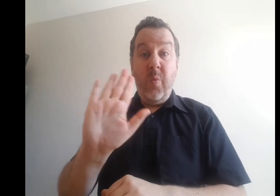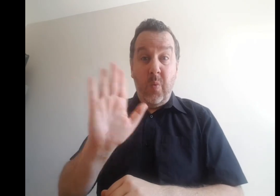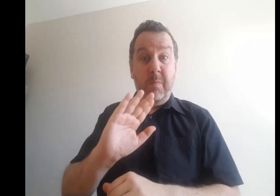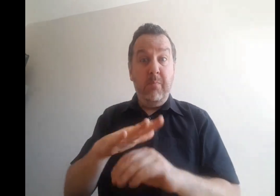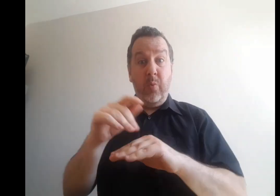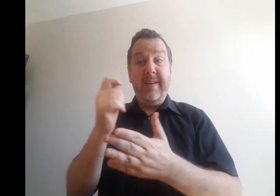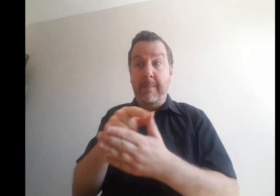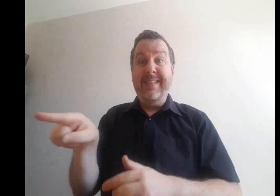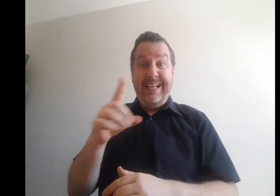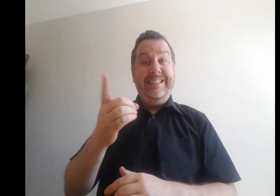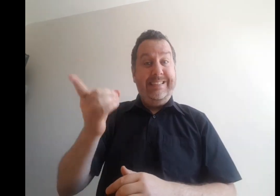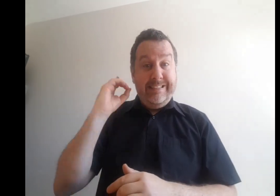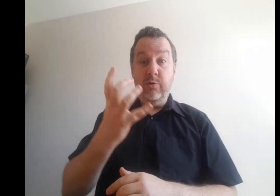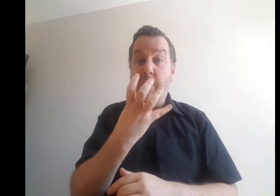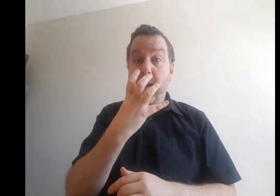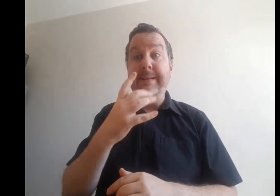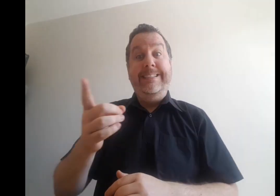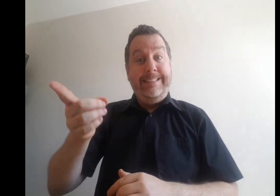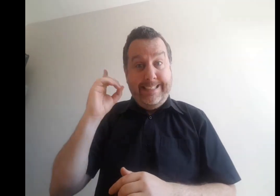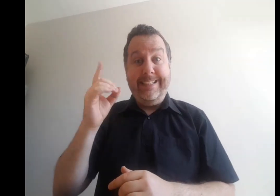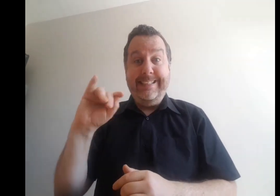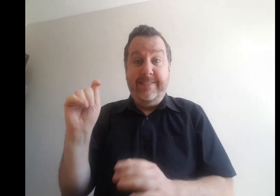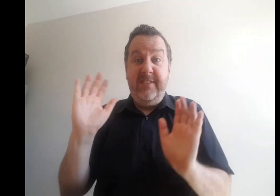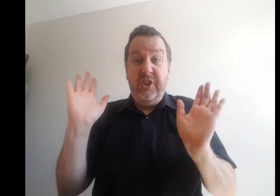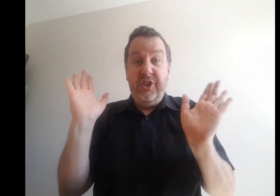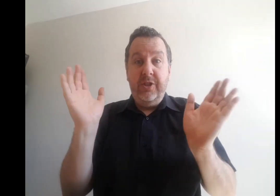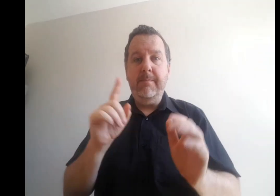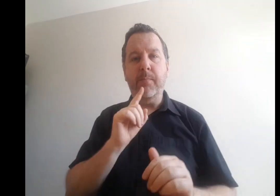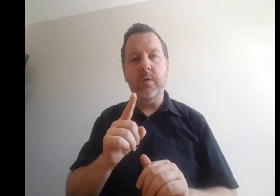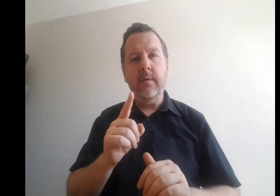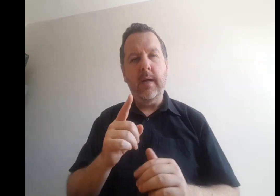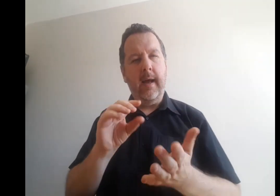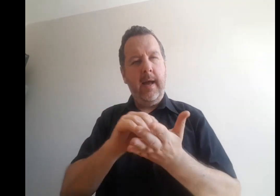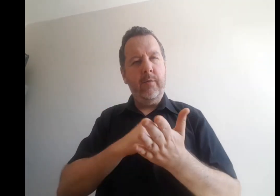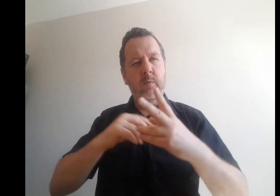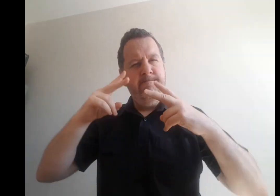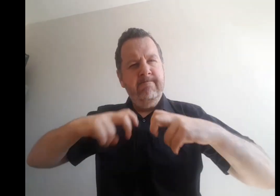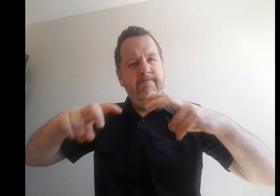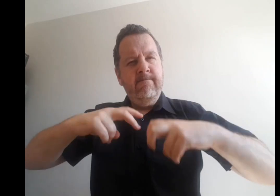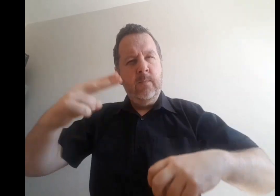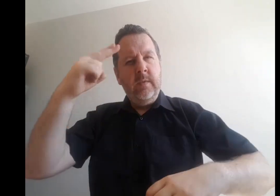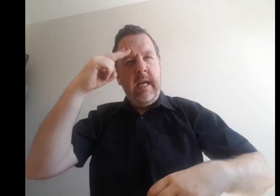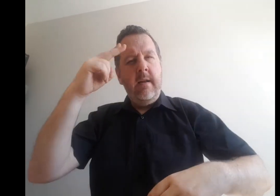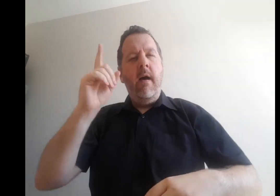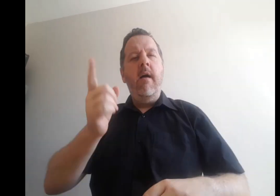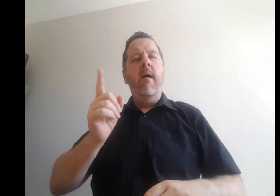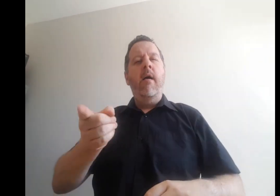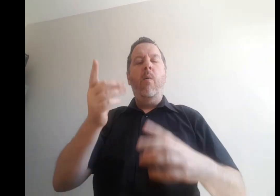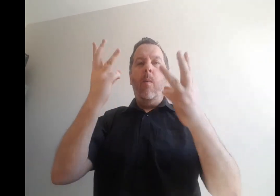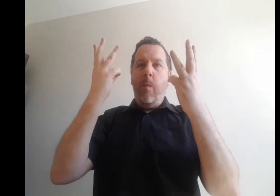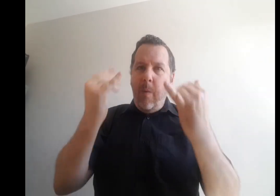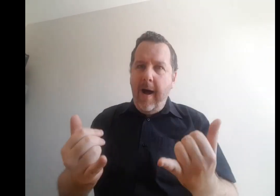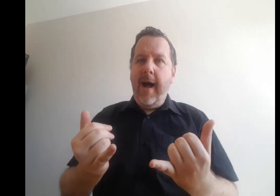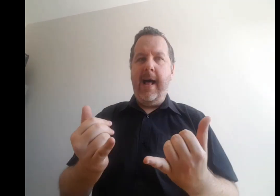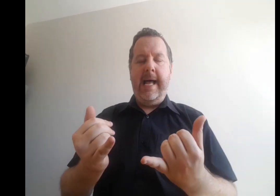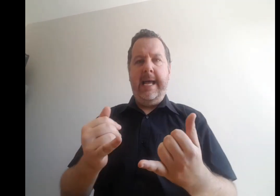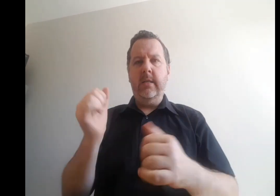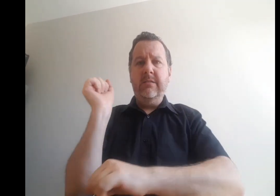But I think you need to try to understand what has put deaf people in that position